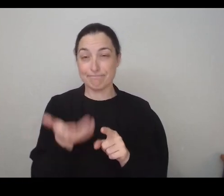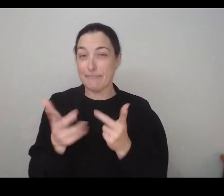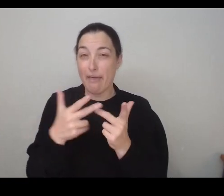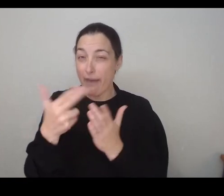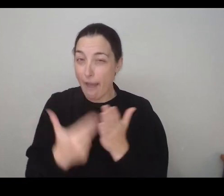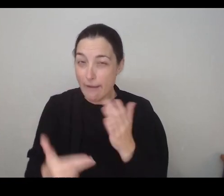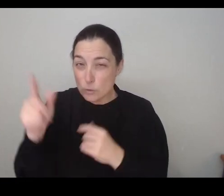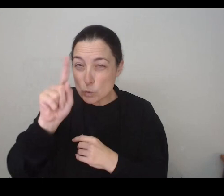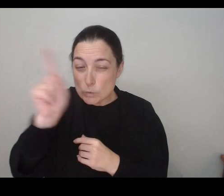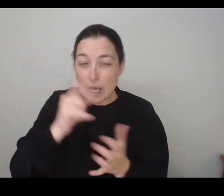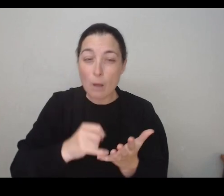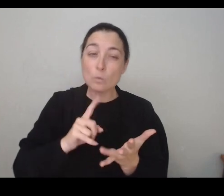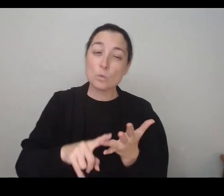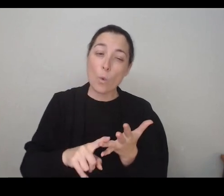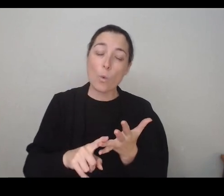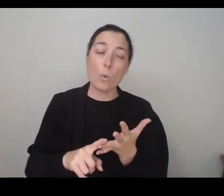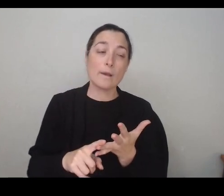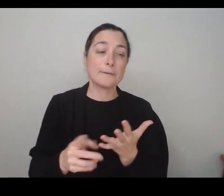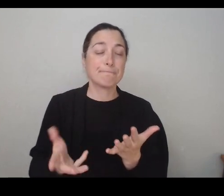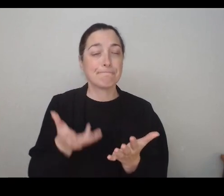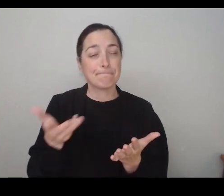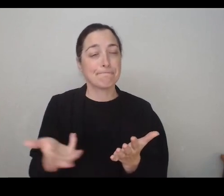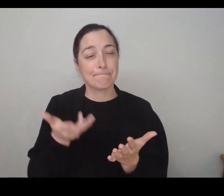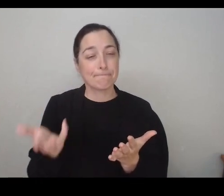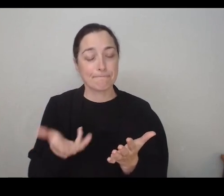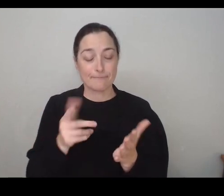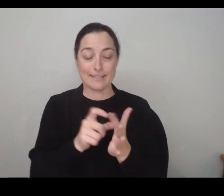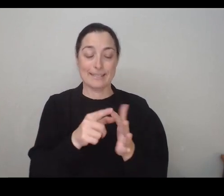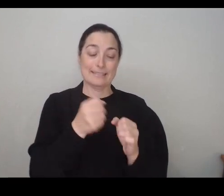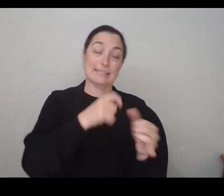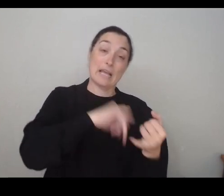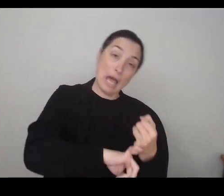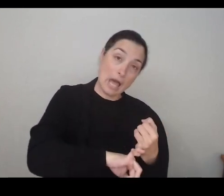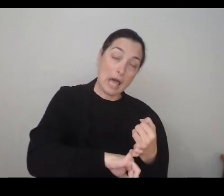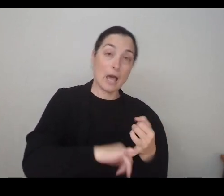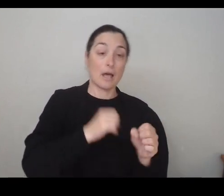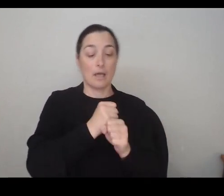so it's, I mean, but Degas and Gauguin are similar in this,